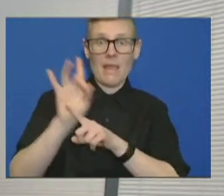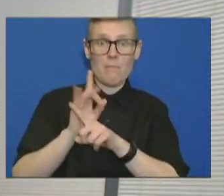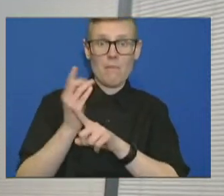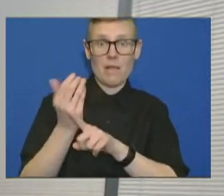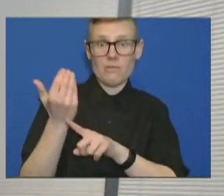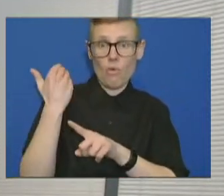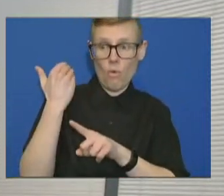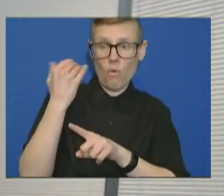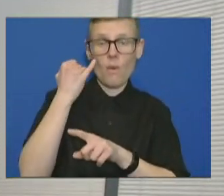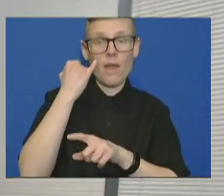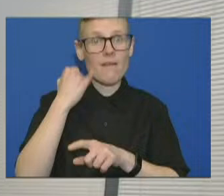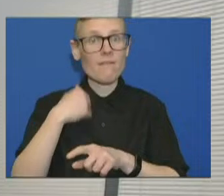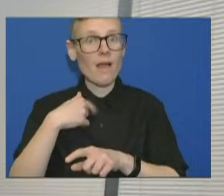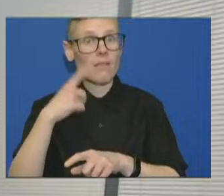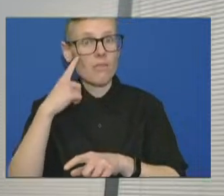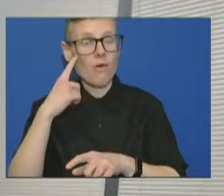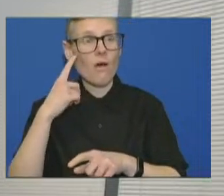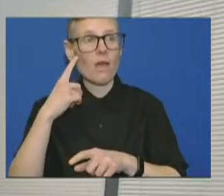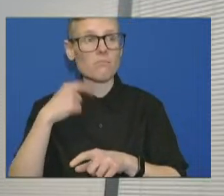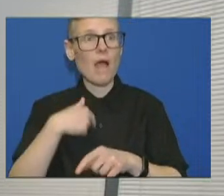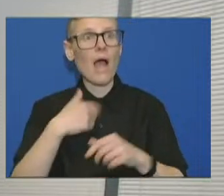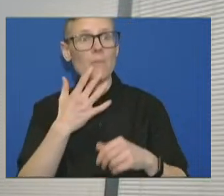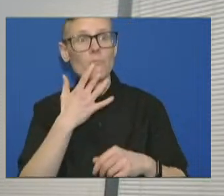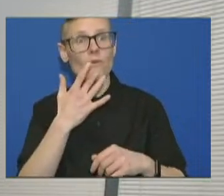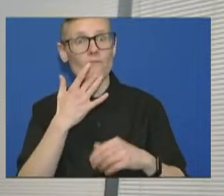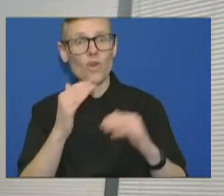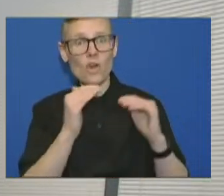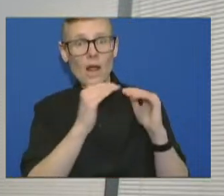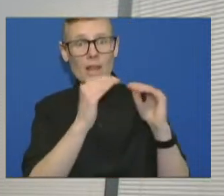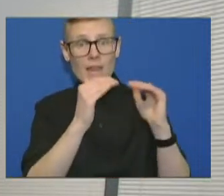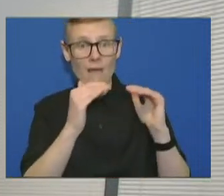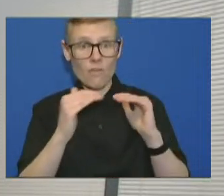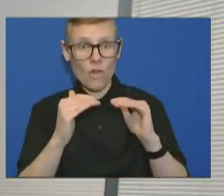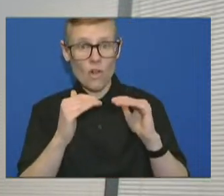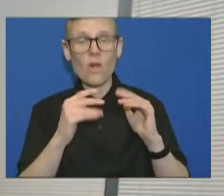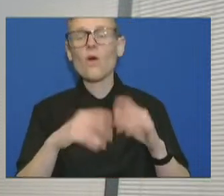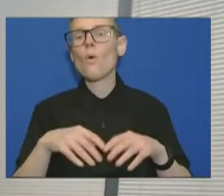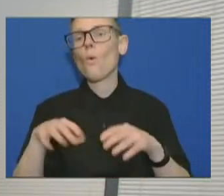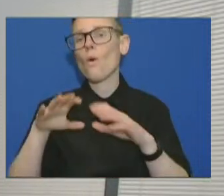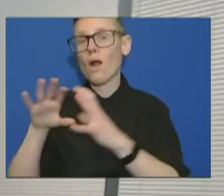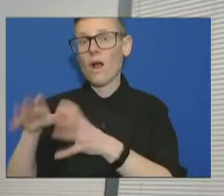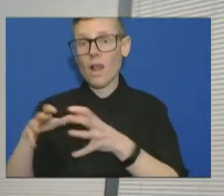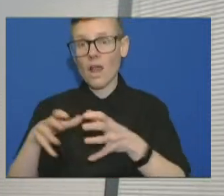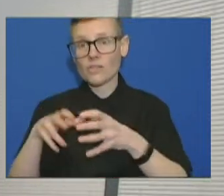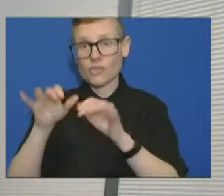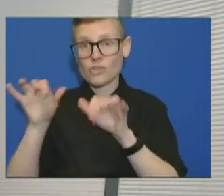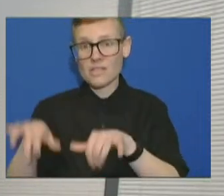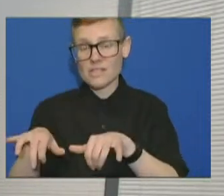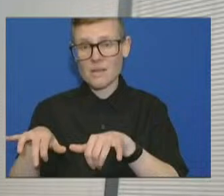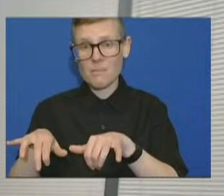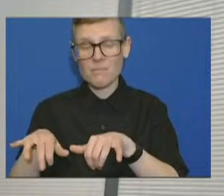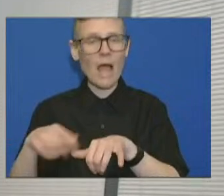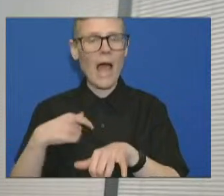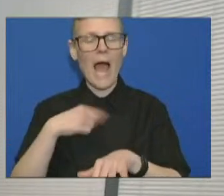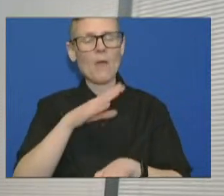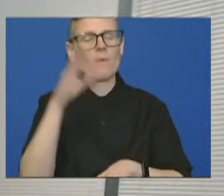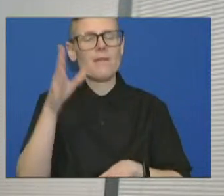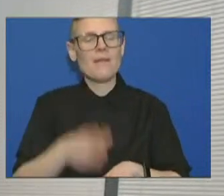group of schools? If you had asked me eight months ago whether or not I preferred a